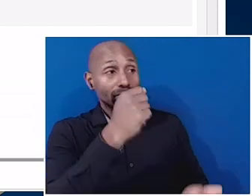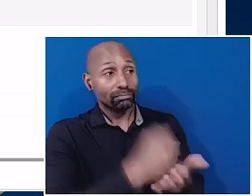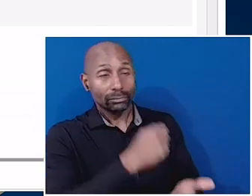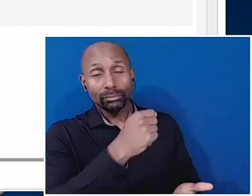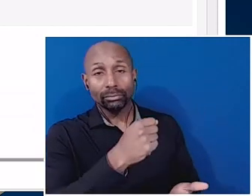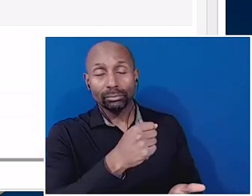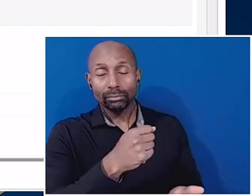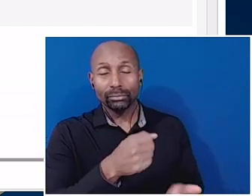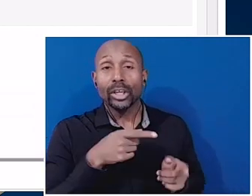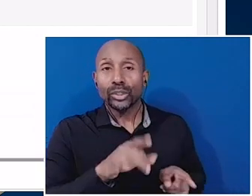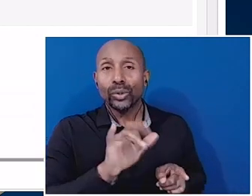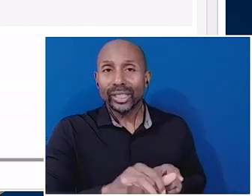grant of accreditation to that